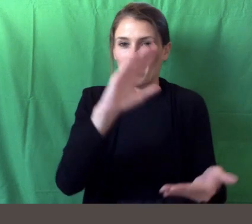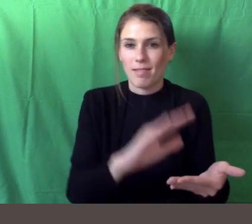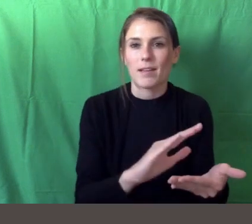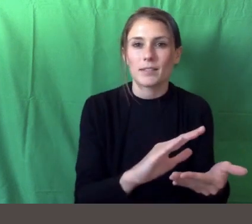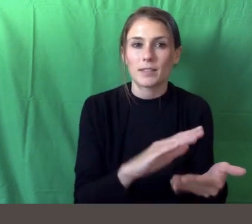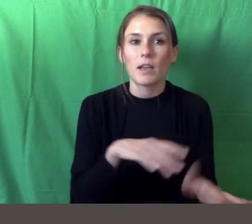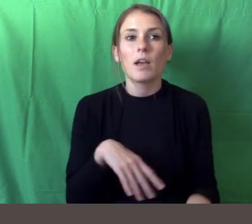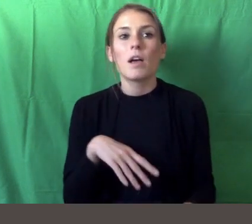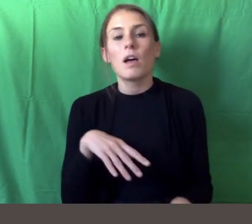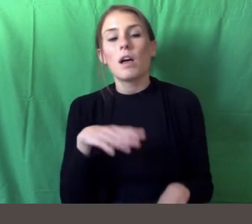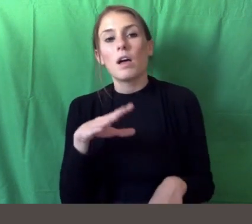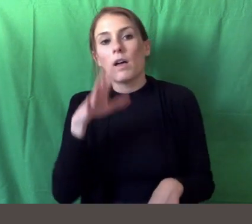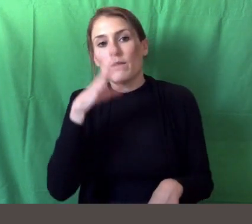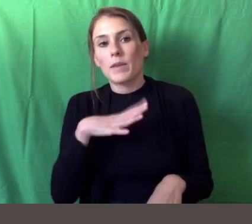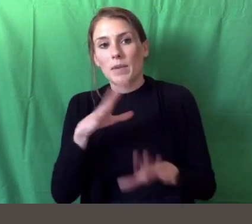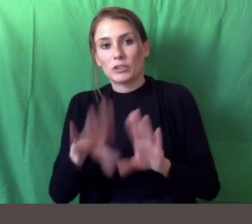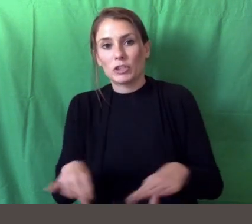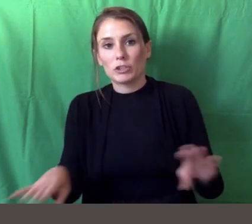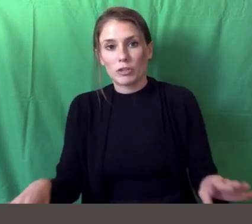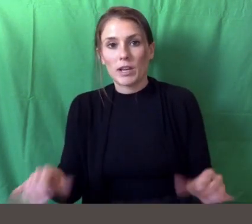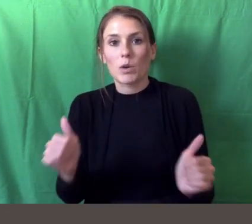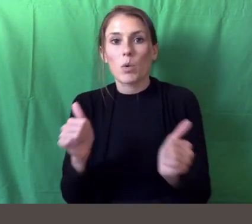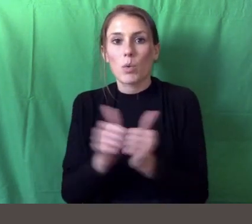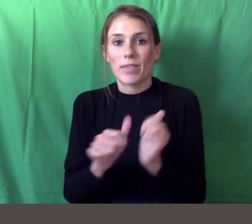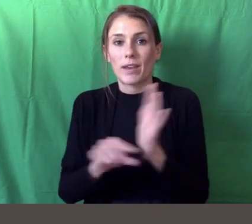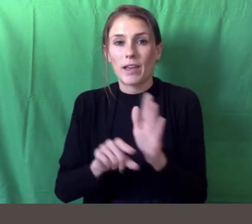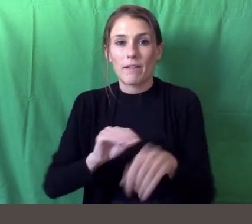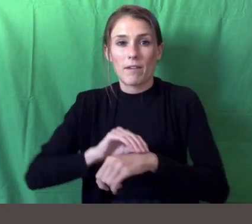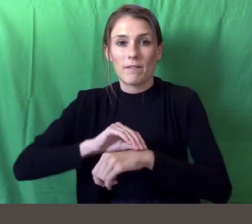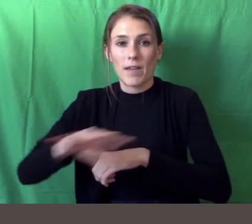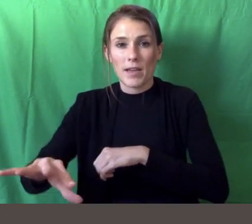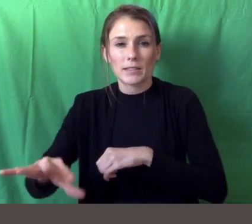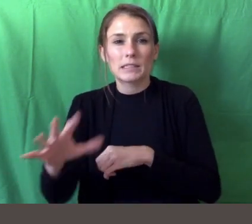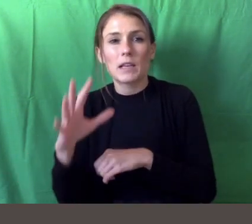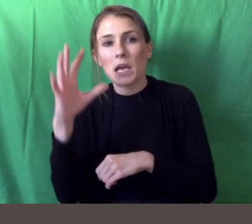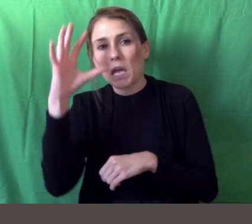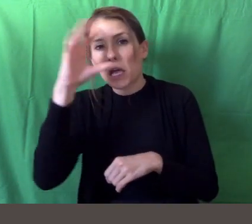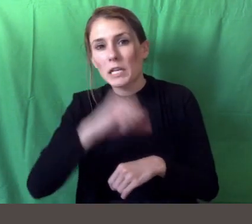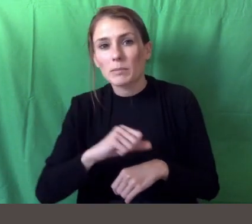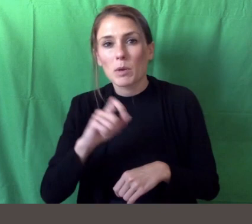For female children with adverse effects, the estimate is that it's about 0.8% of the